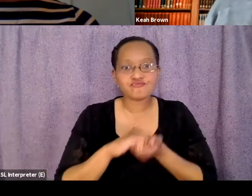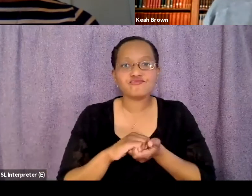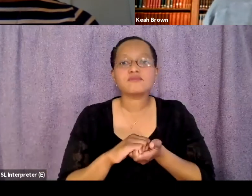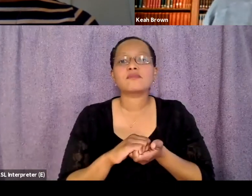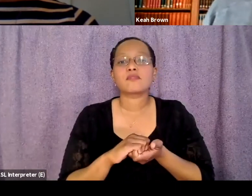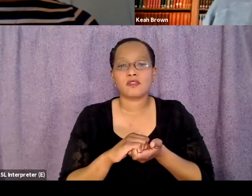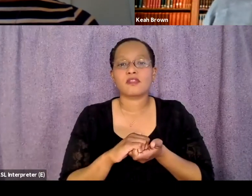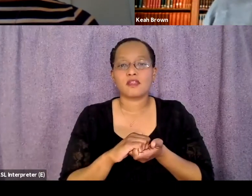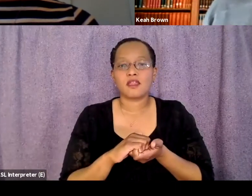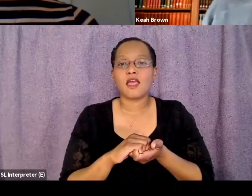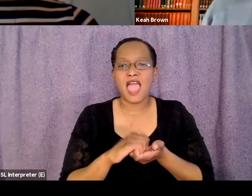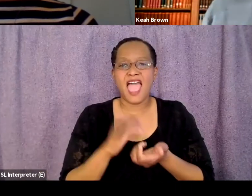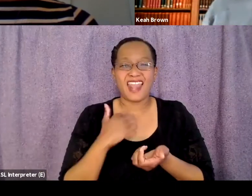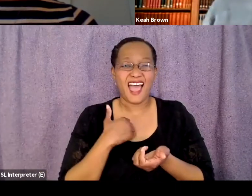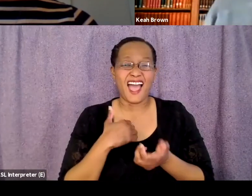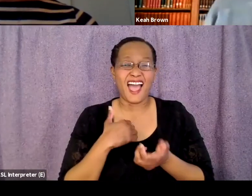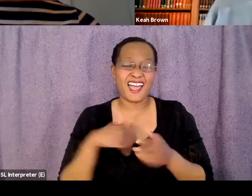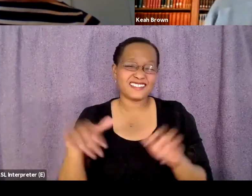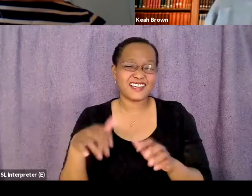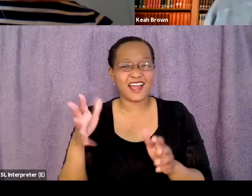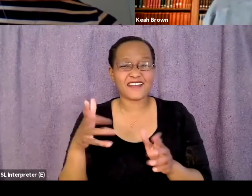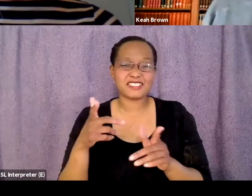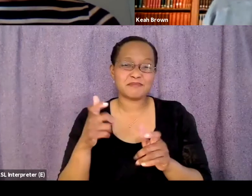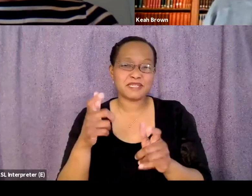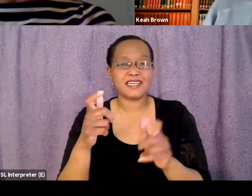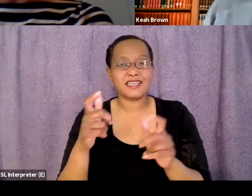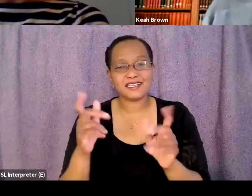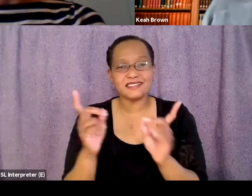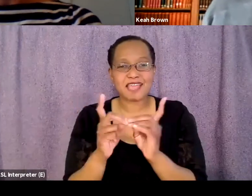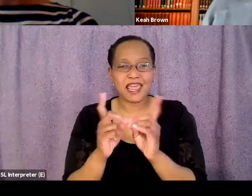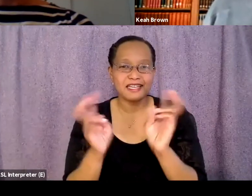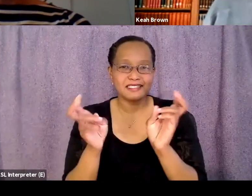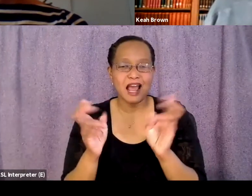Keah Brown: A speed dating thing, where I set up five five to 10 minute phone calls,